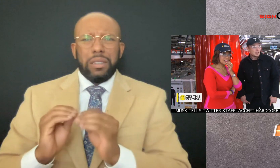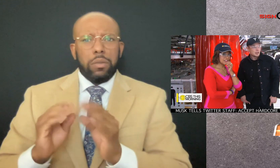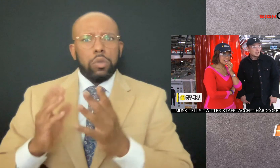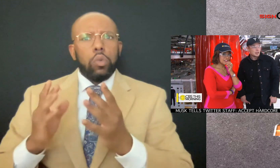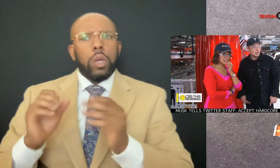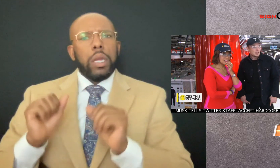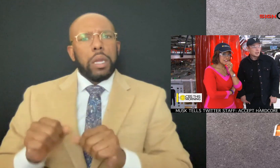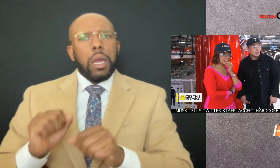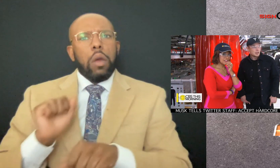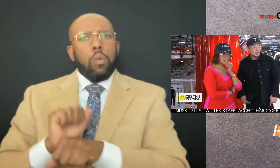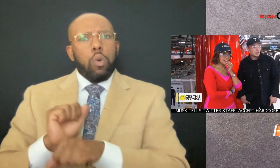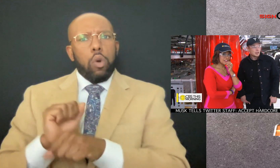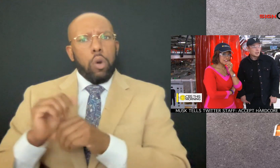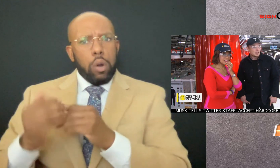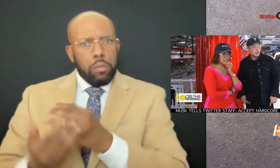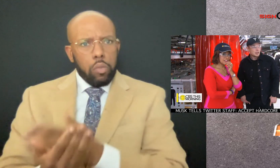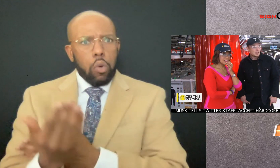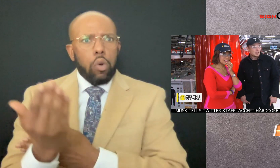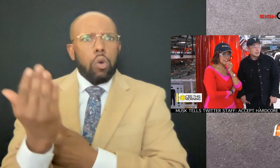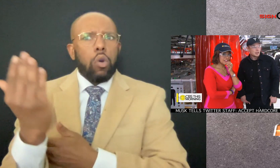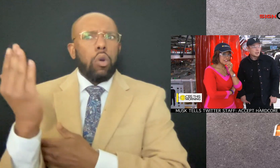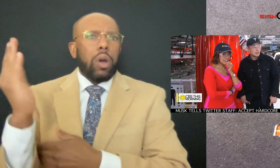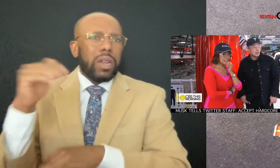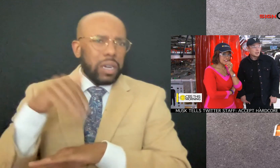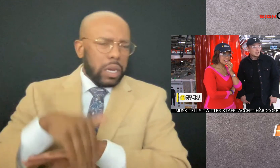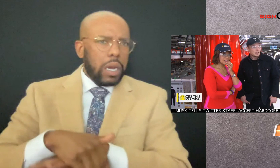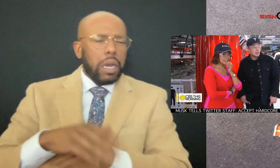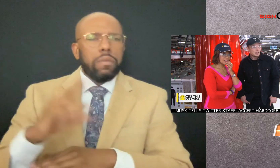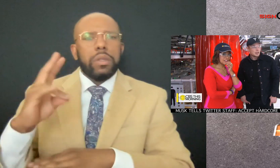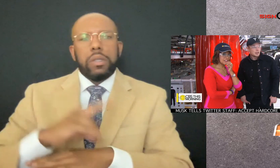And he can work morning until night seven days a week.